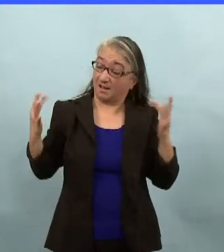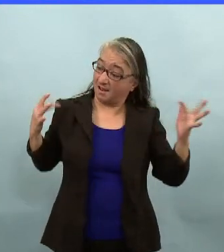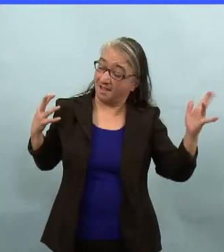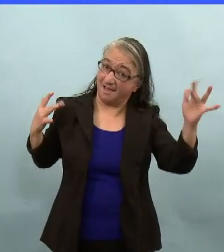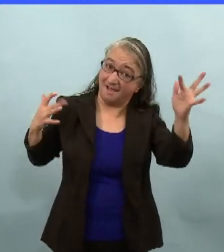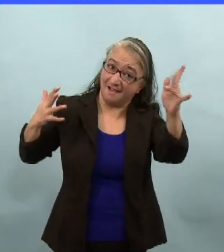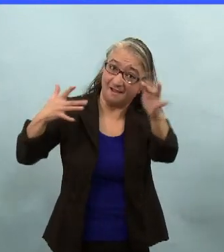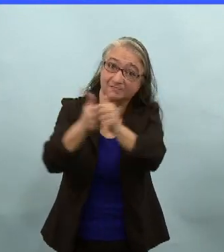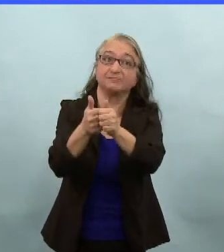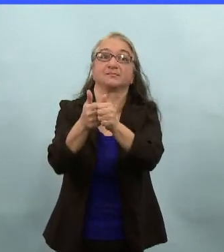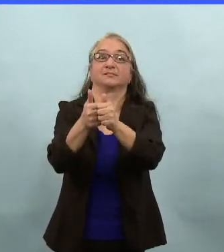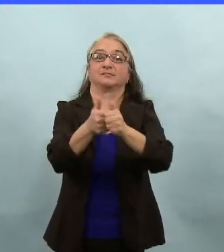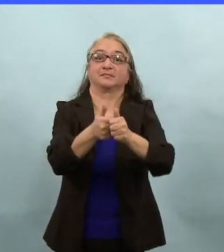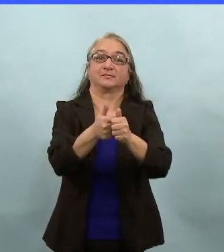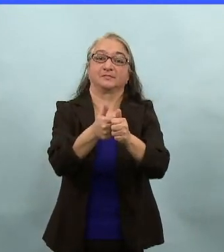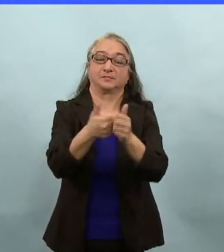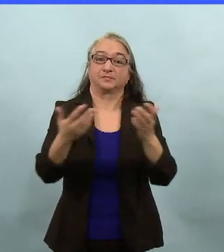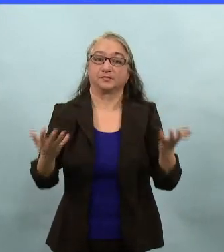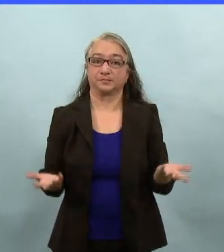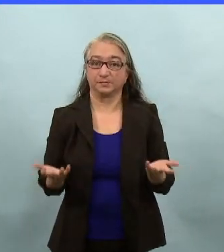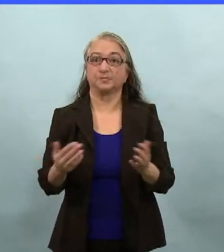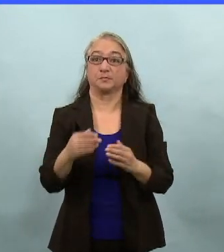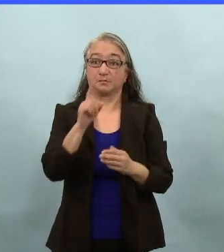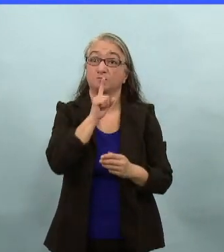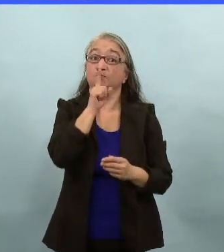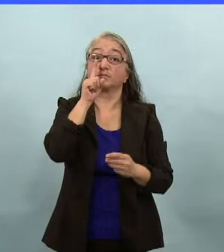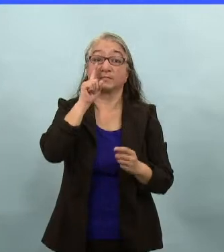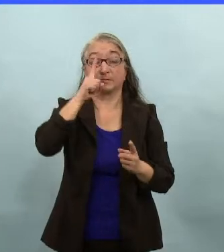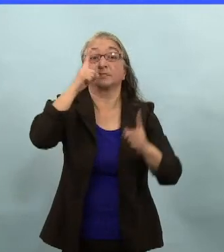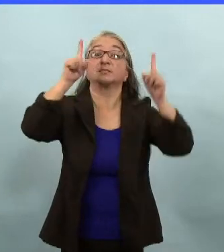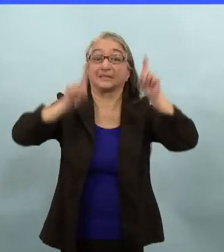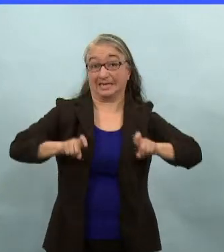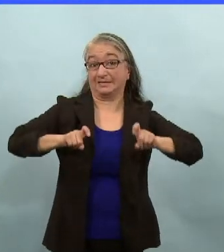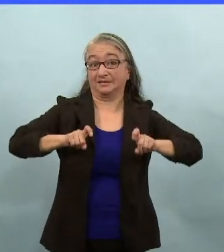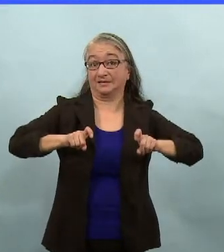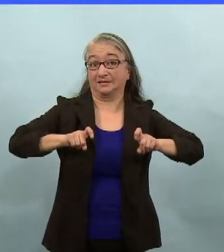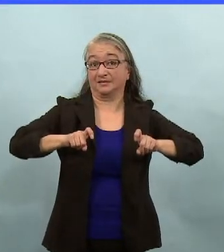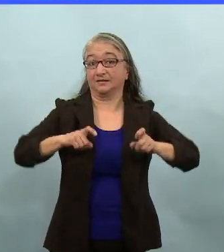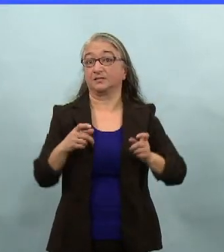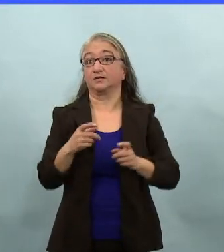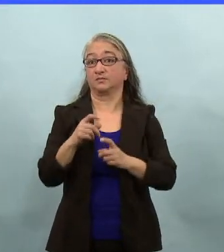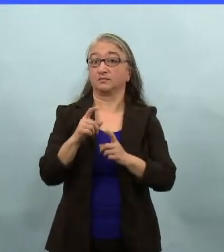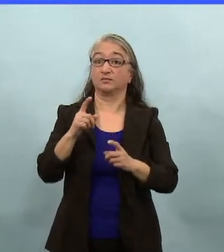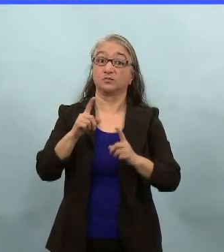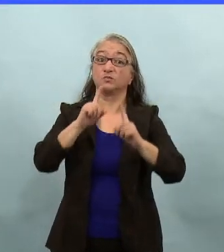are are being provided in under a day because we are acting we don't want manitobans to die